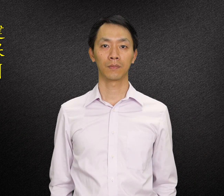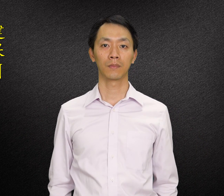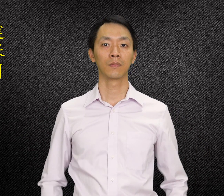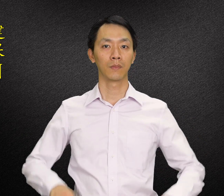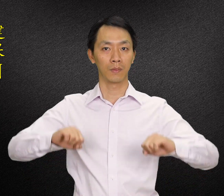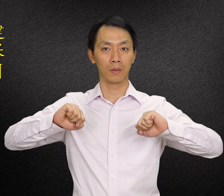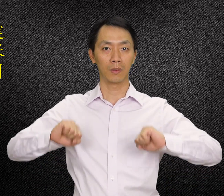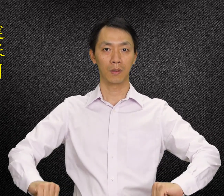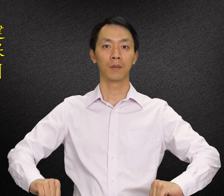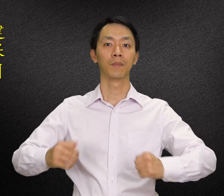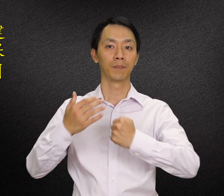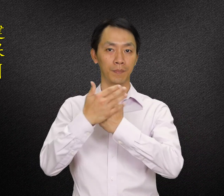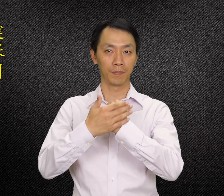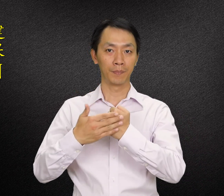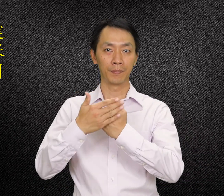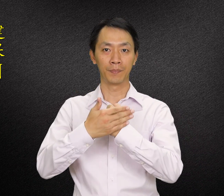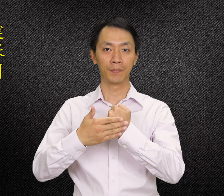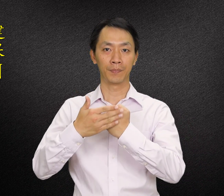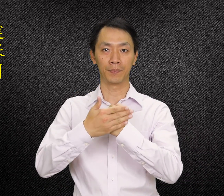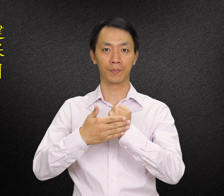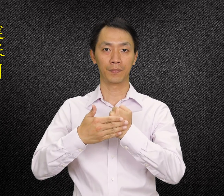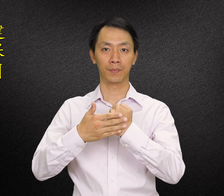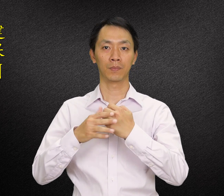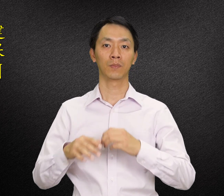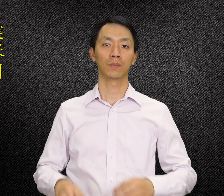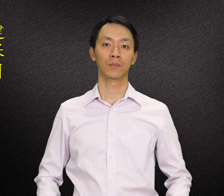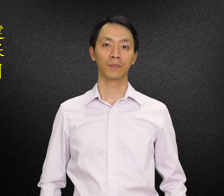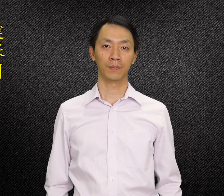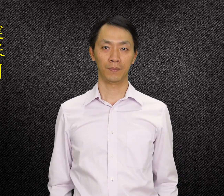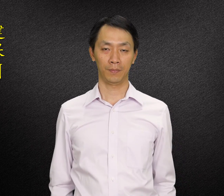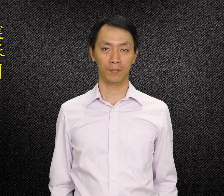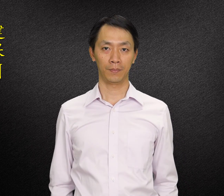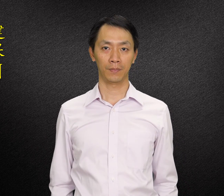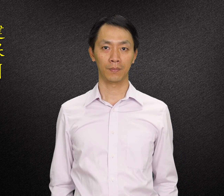health insurance (northern dialect)